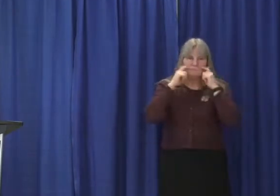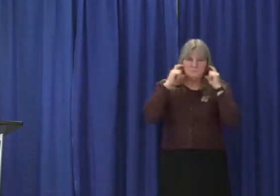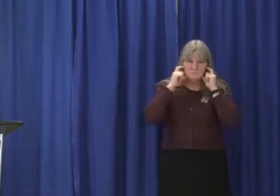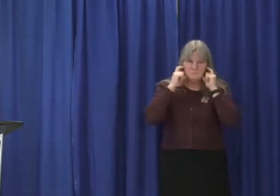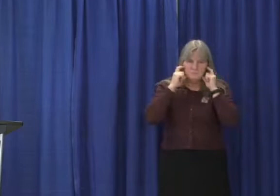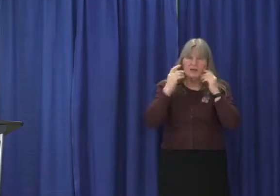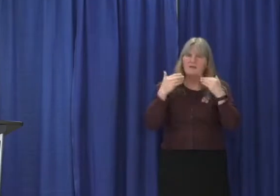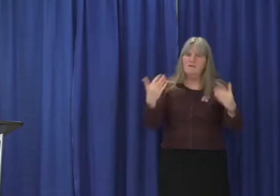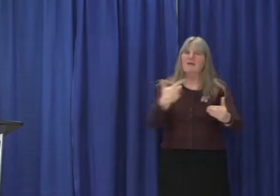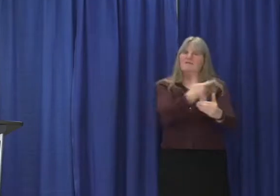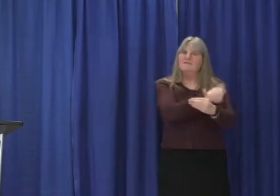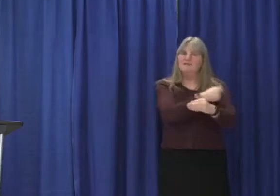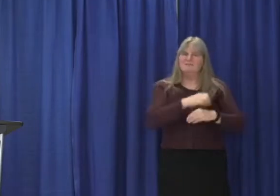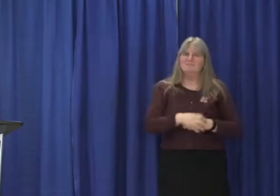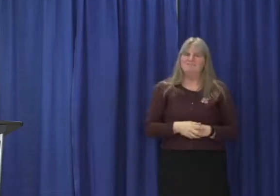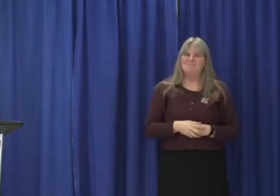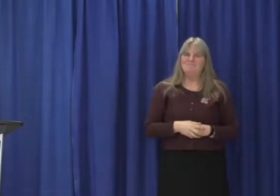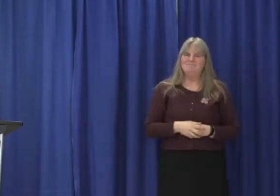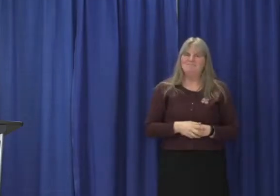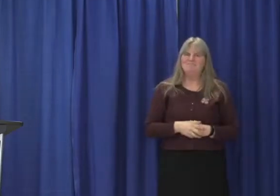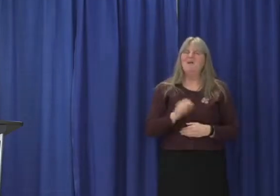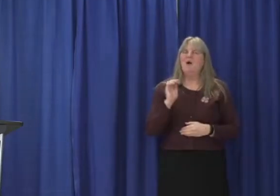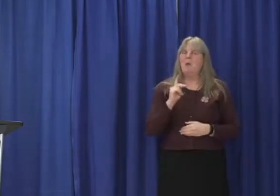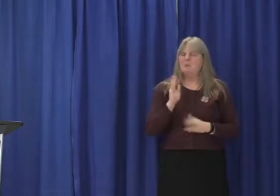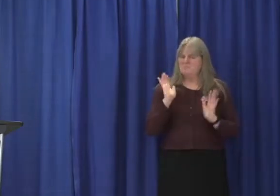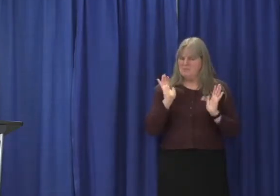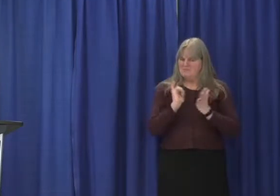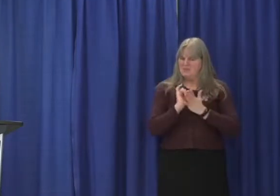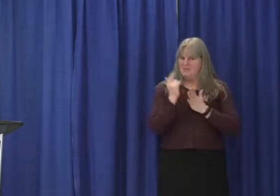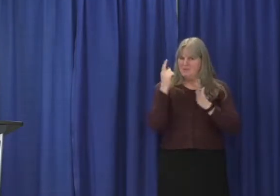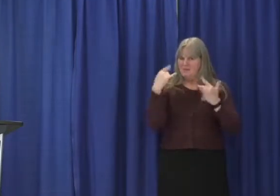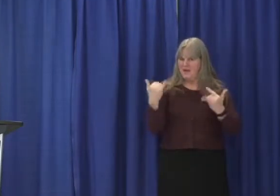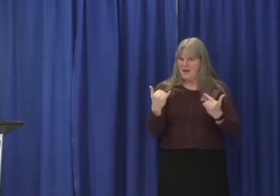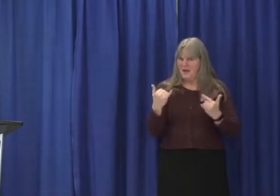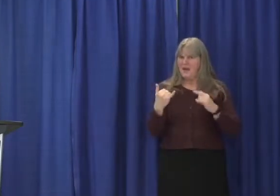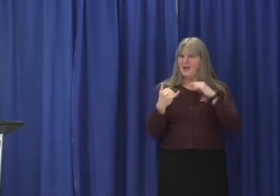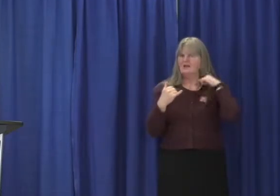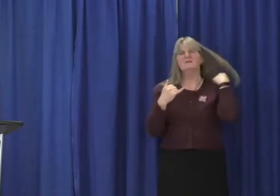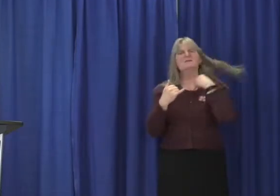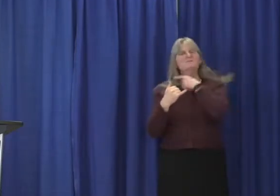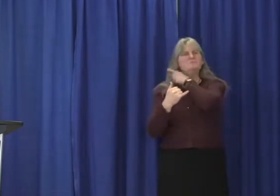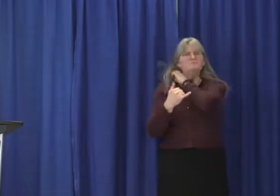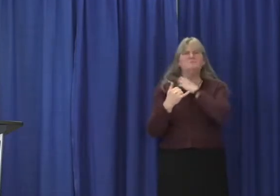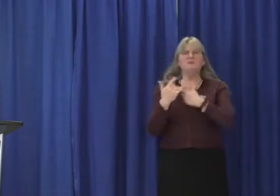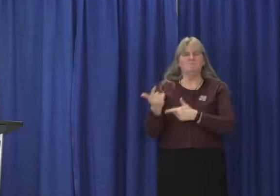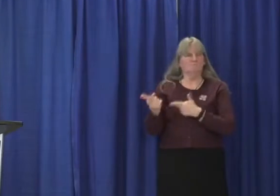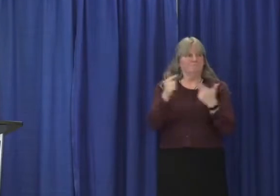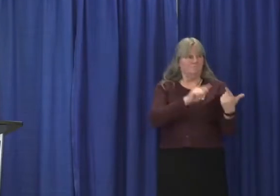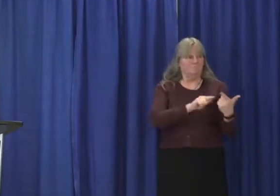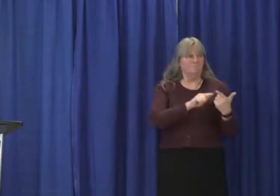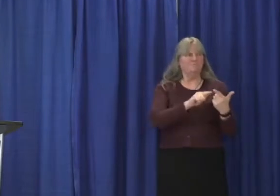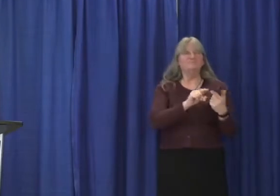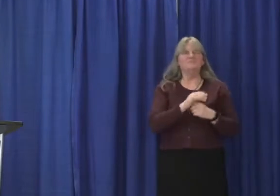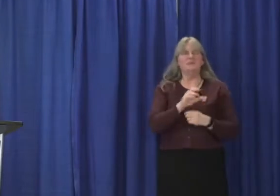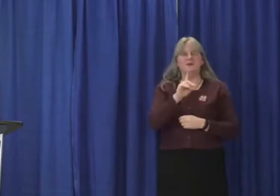vaccinated as well. I'll leave it at that for some opening comments, and pass it off to Dr Elliott.